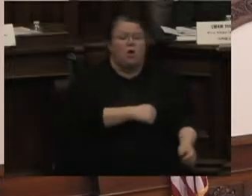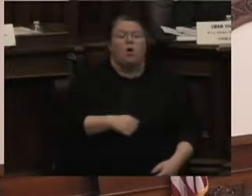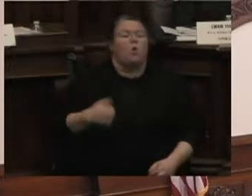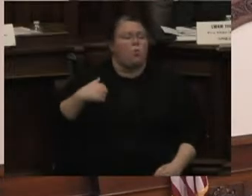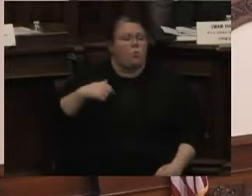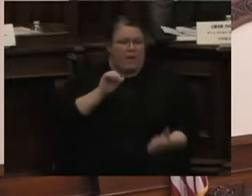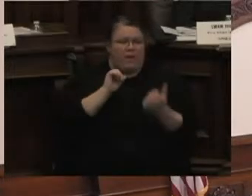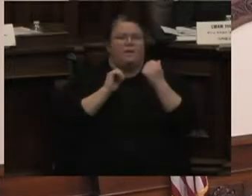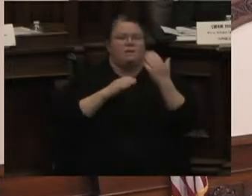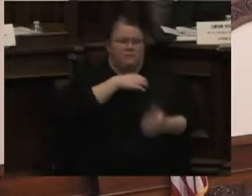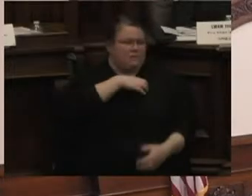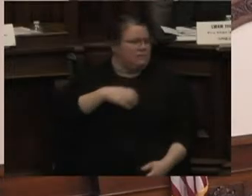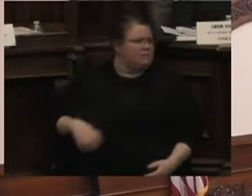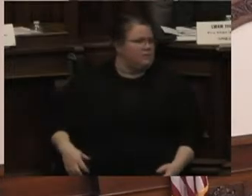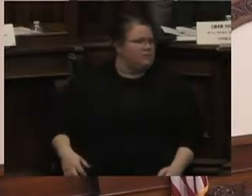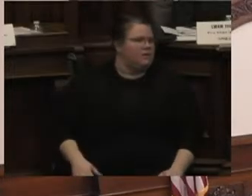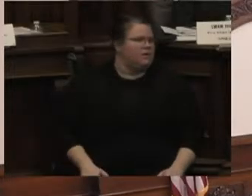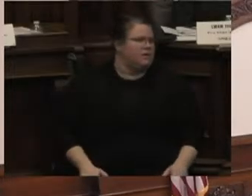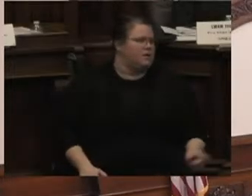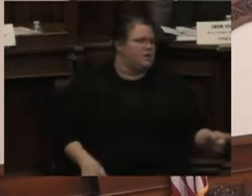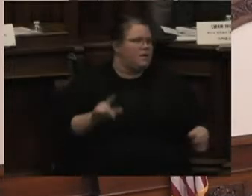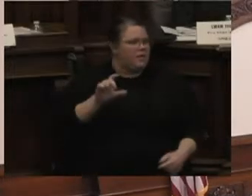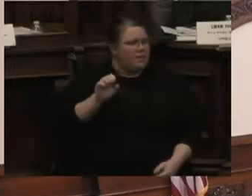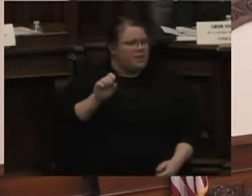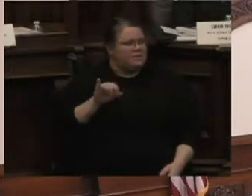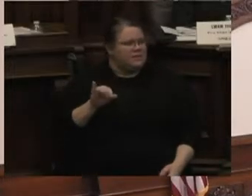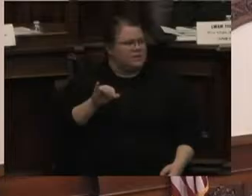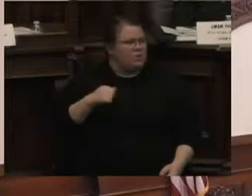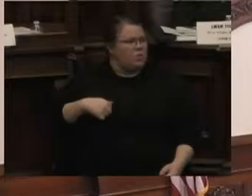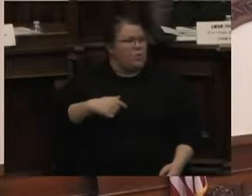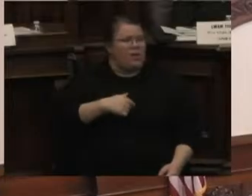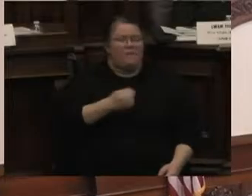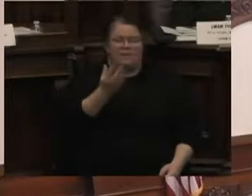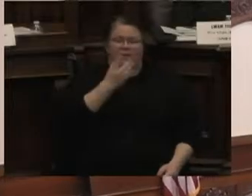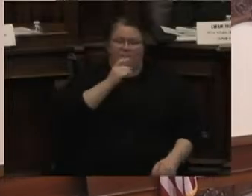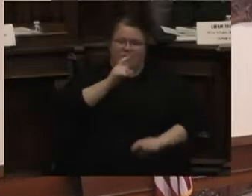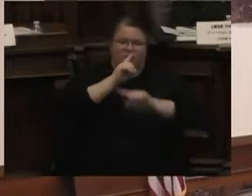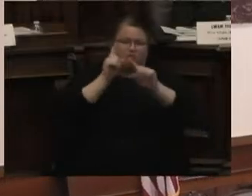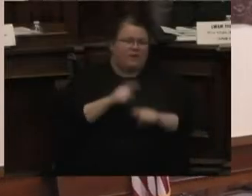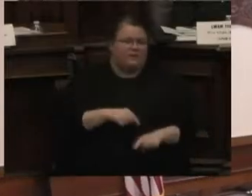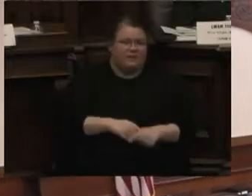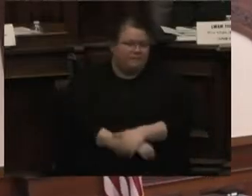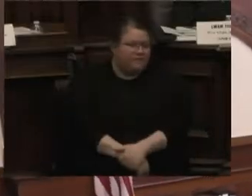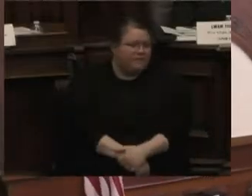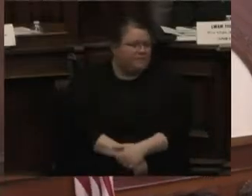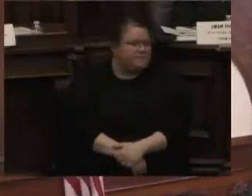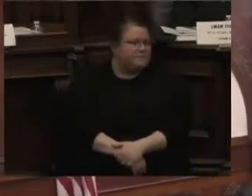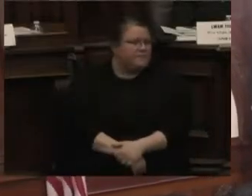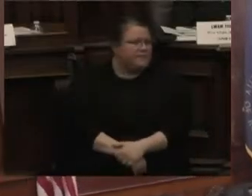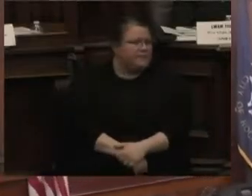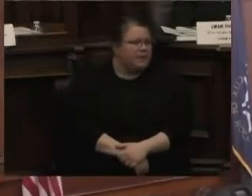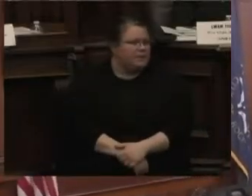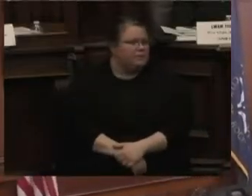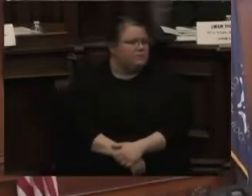that be better to have it come